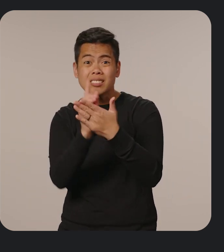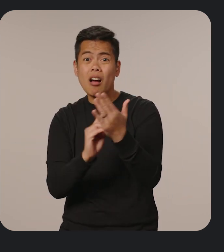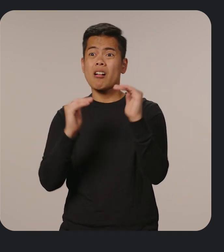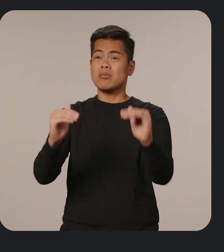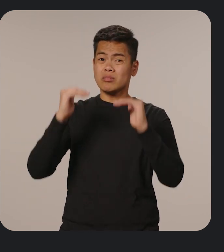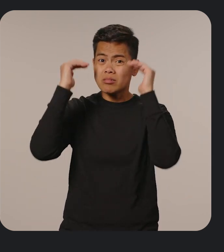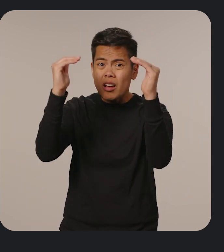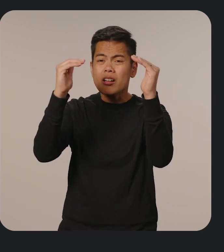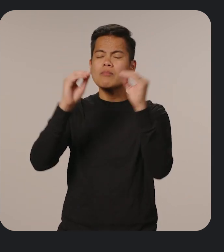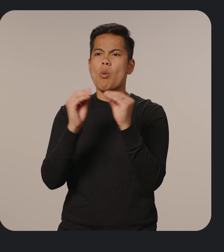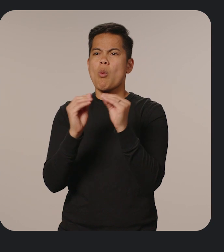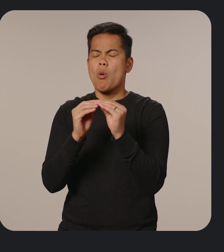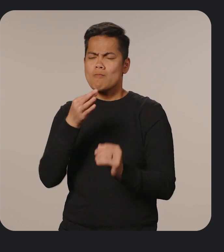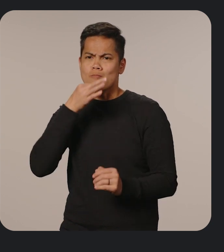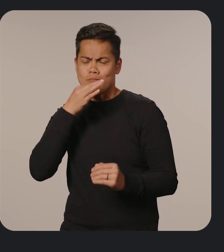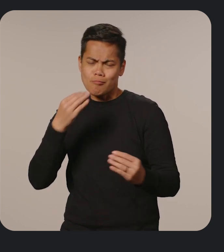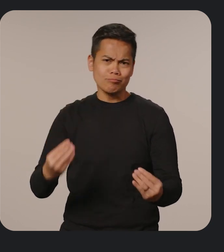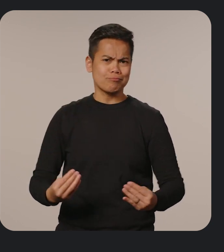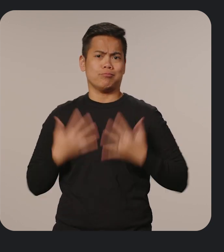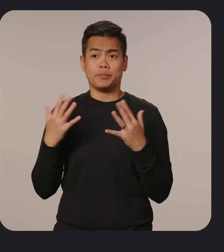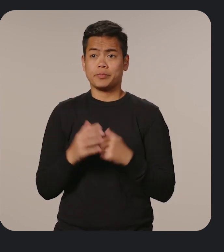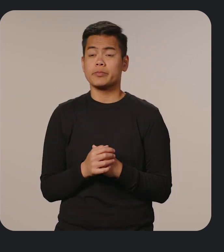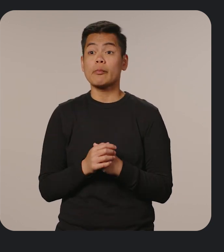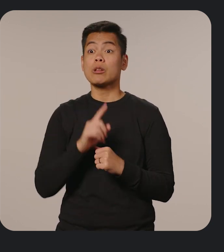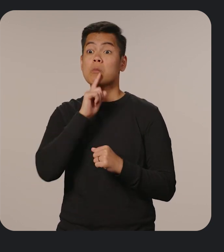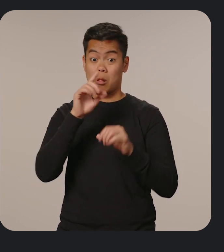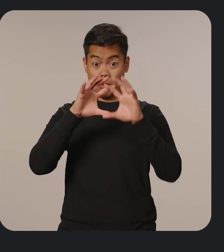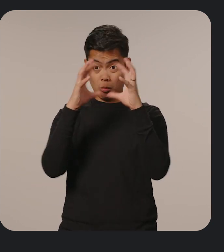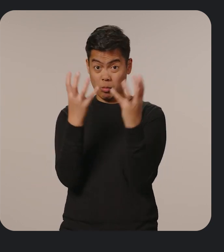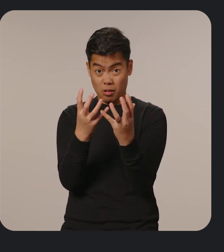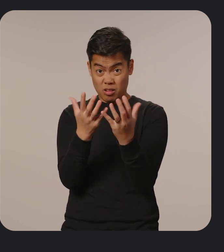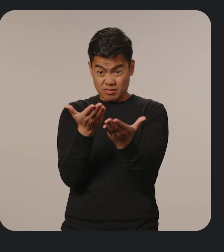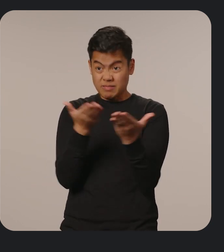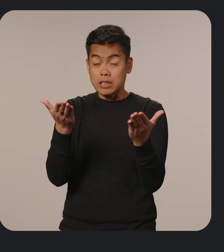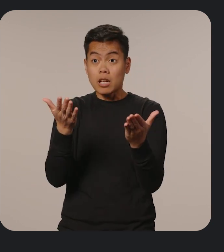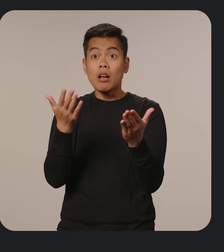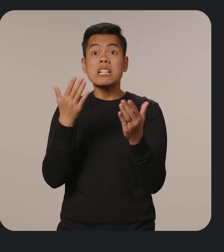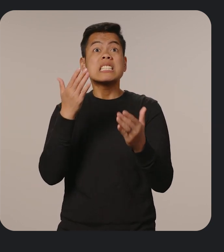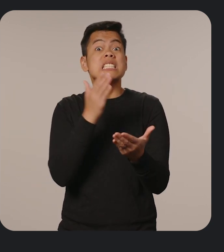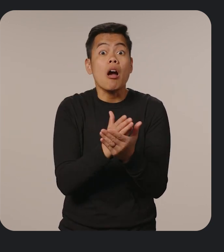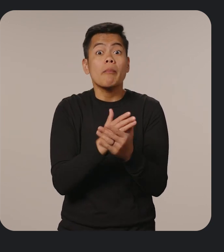They take time to speed up and slow down. We've introduced new motion in the system